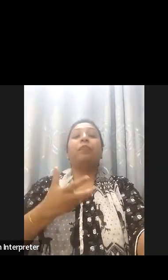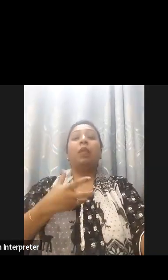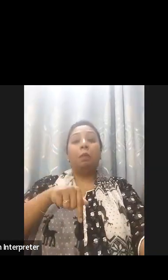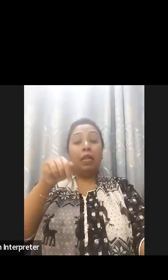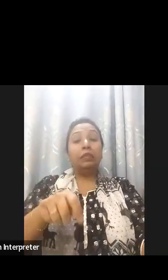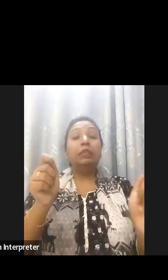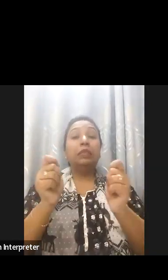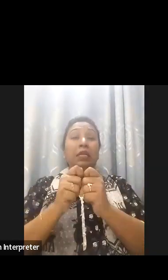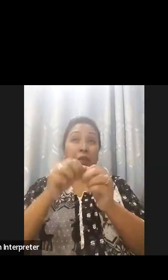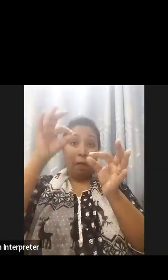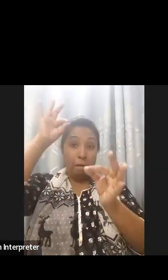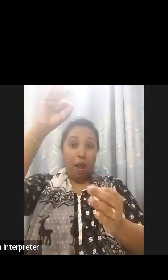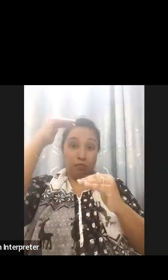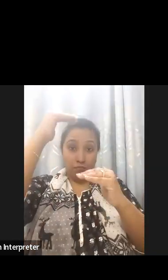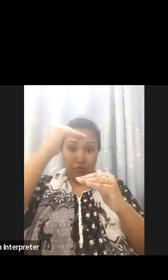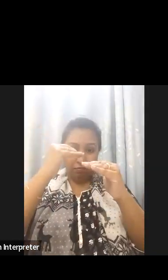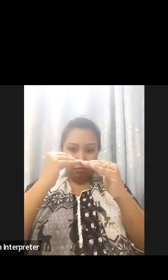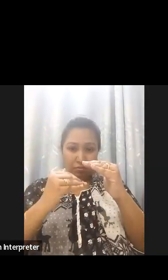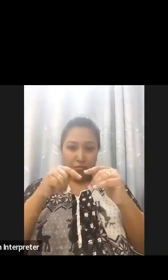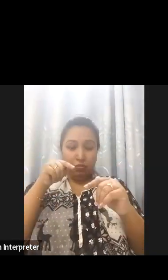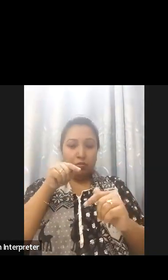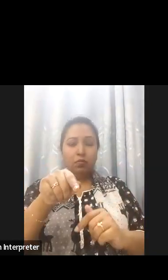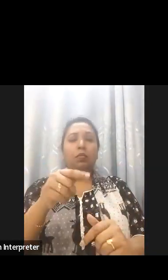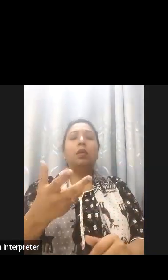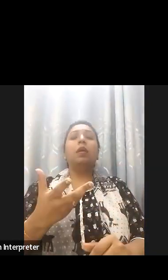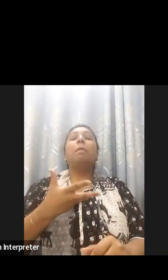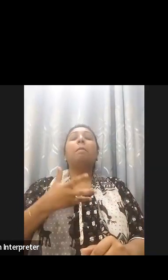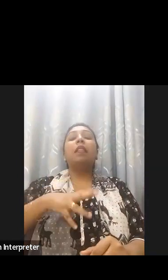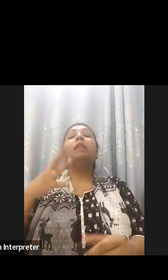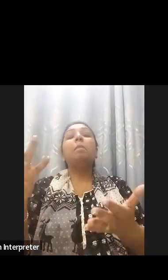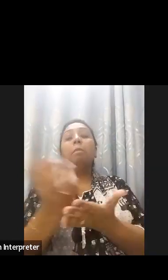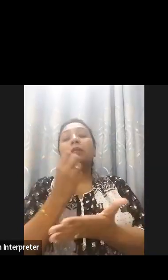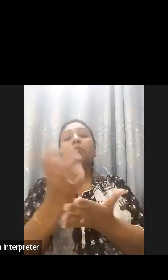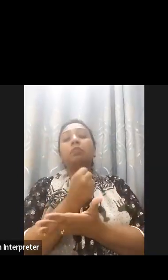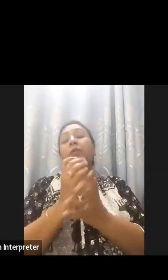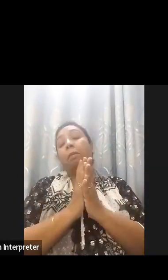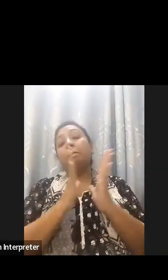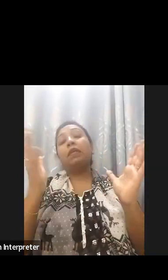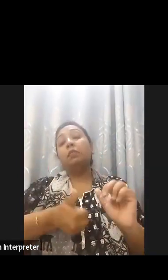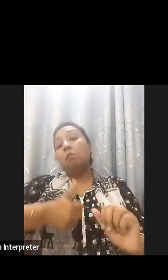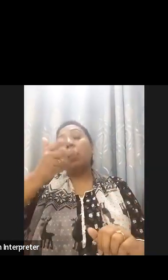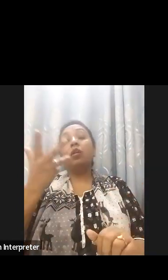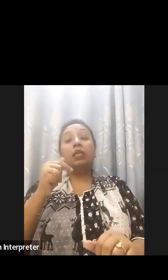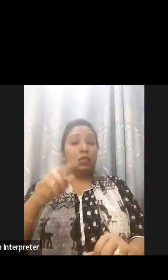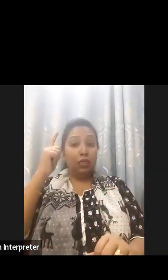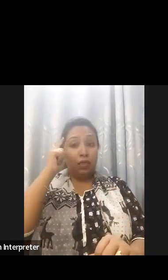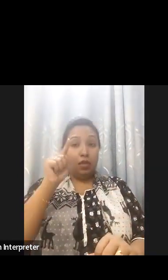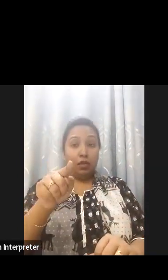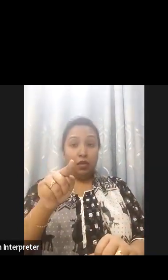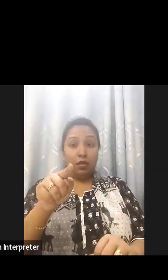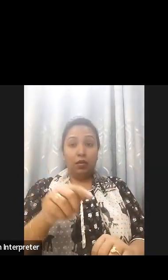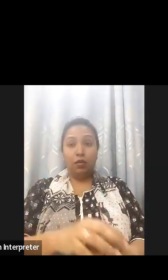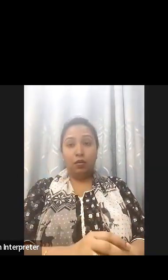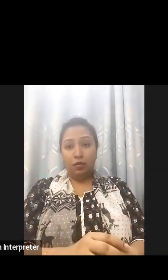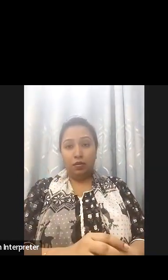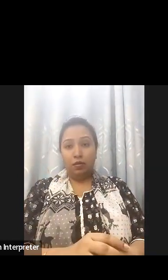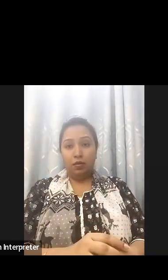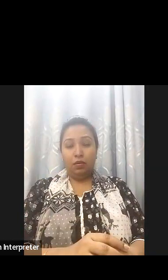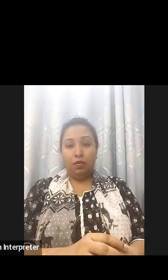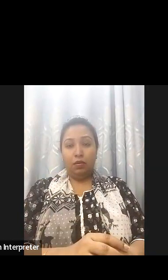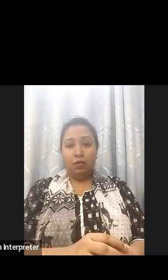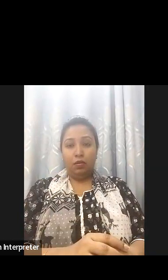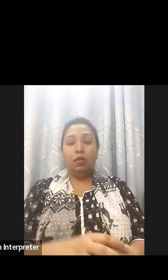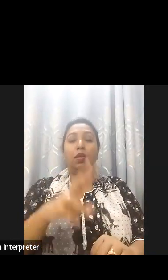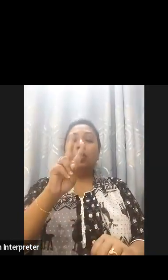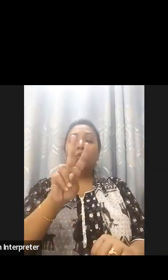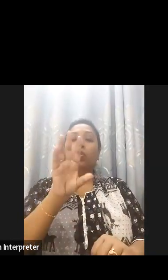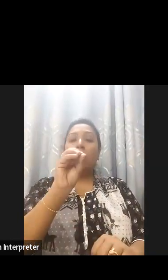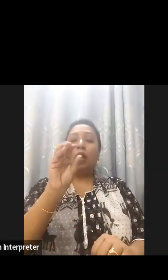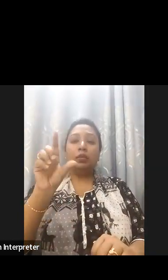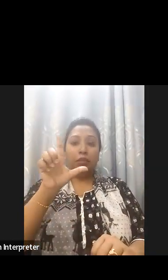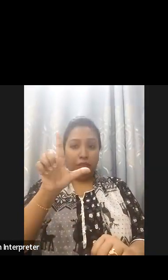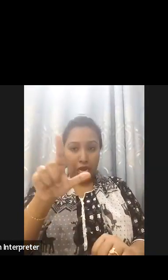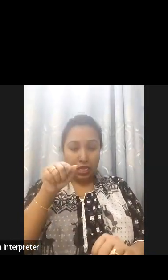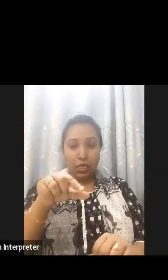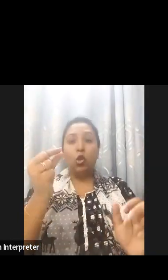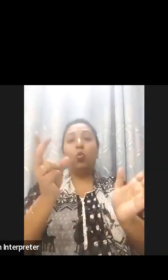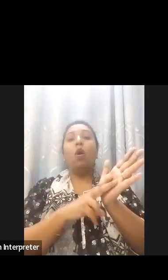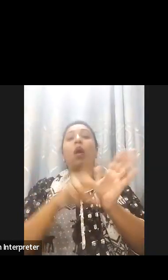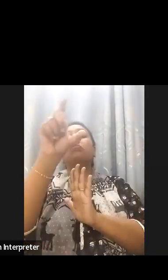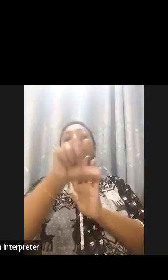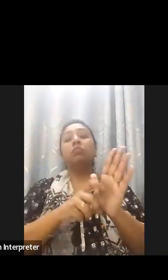Bangladesh has ratified the CRPD on November 30th 2007 and also adopted a law on the